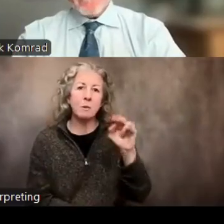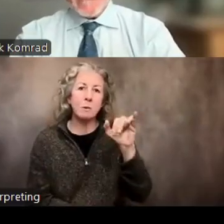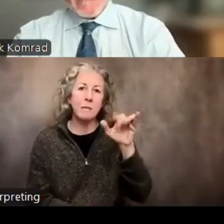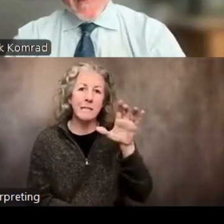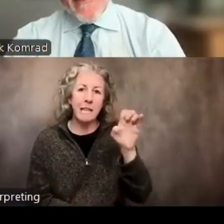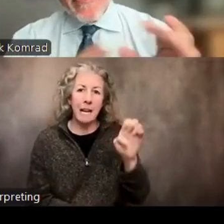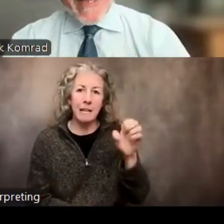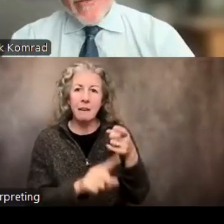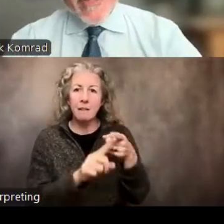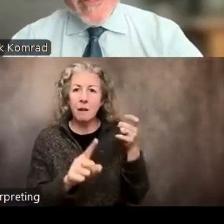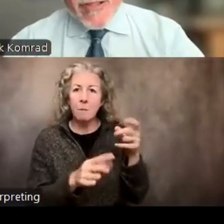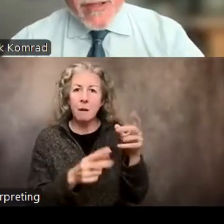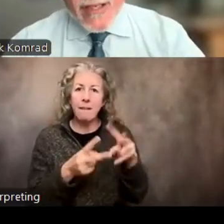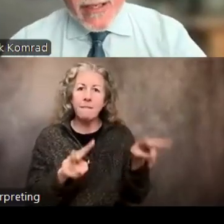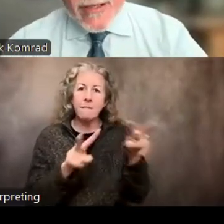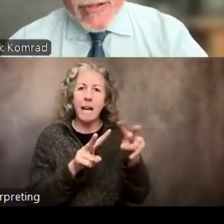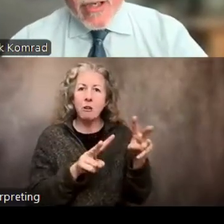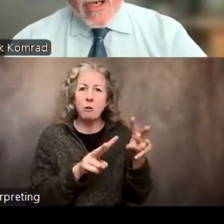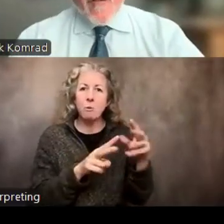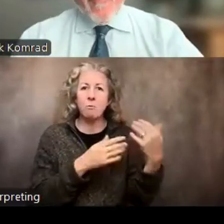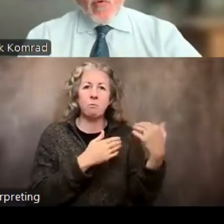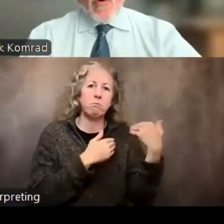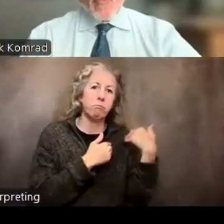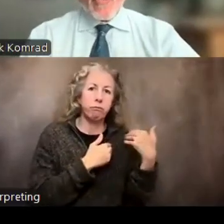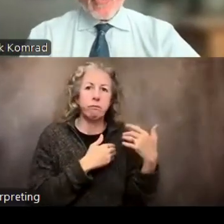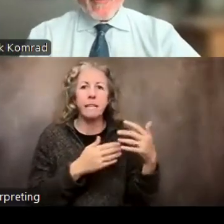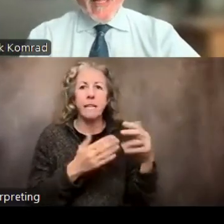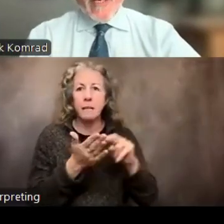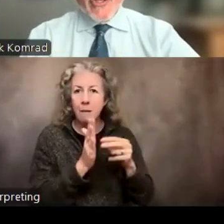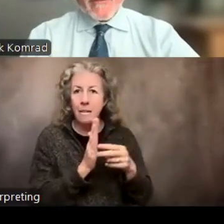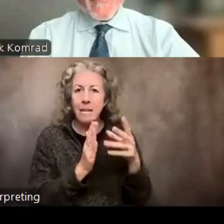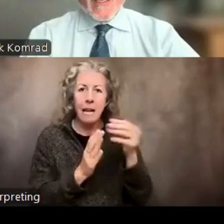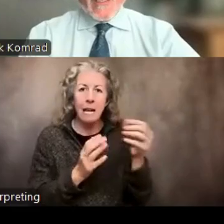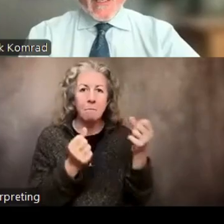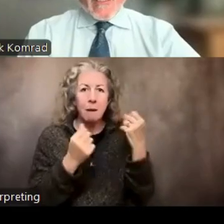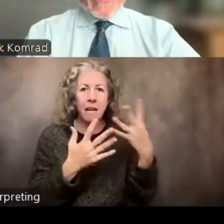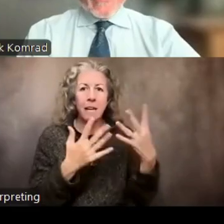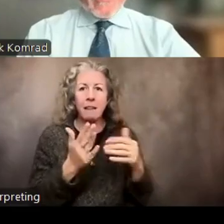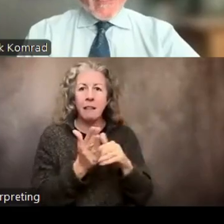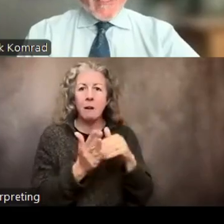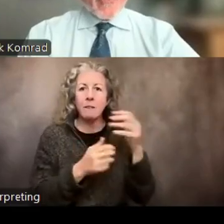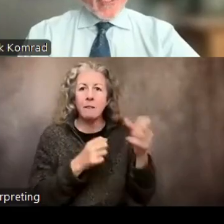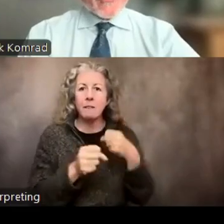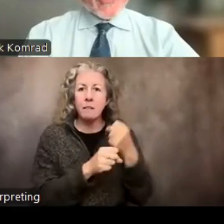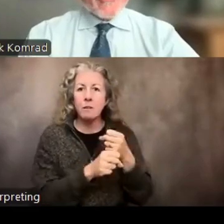meeting and 1000s of years of moral reflection. Here are two